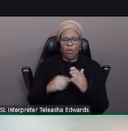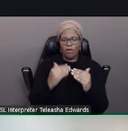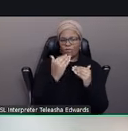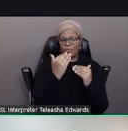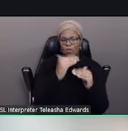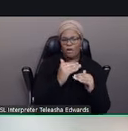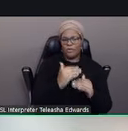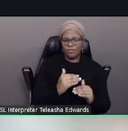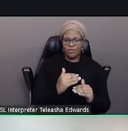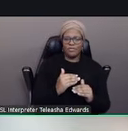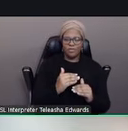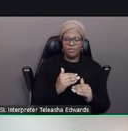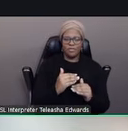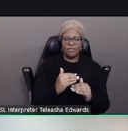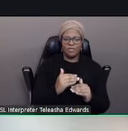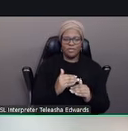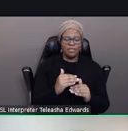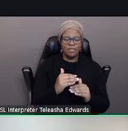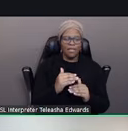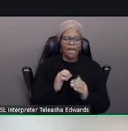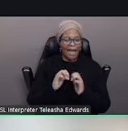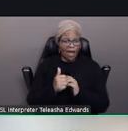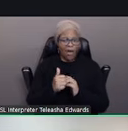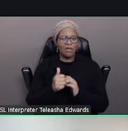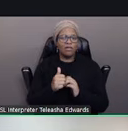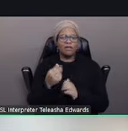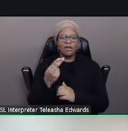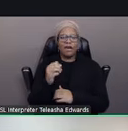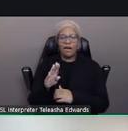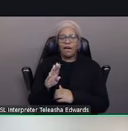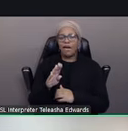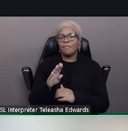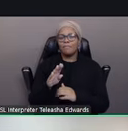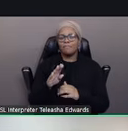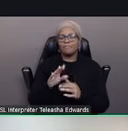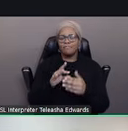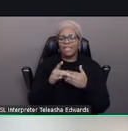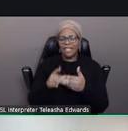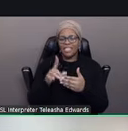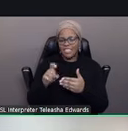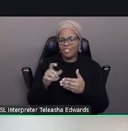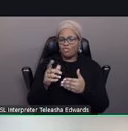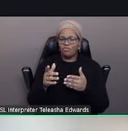hub leads need to collaborate and so I don't feel completely privileged to sort of get into